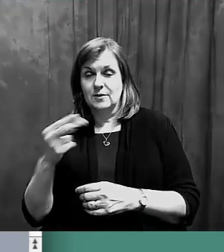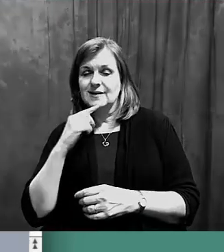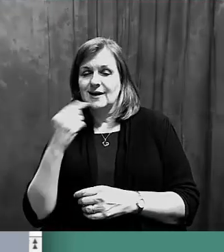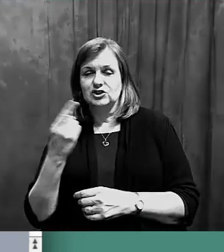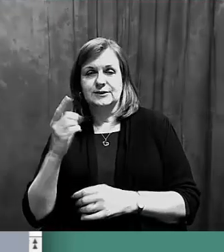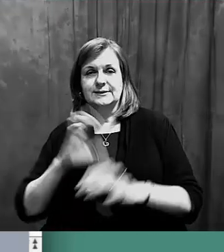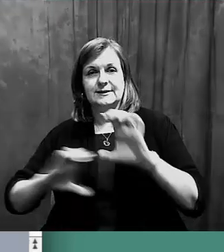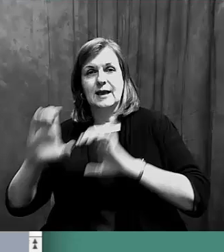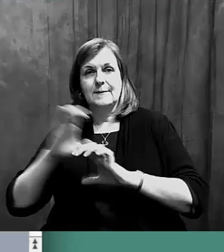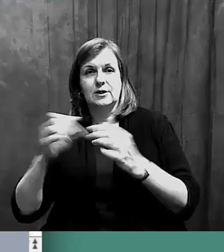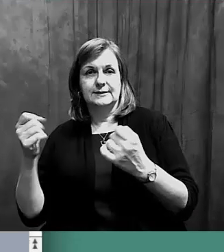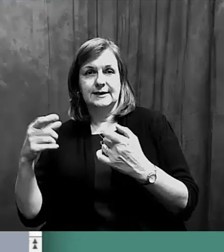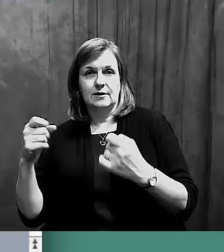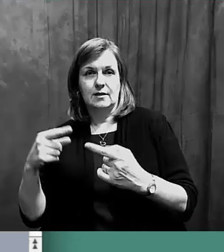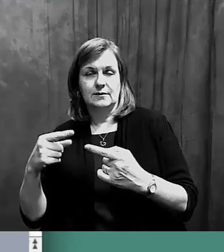So they are just simply chemical signals